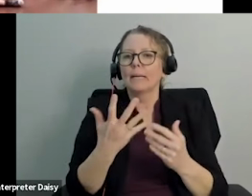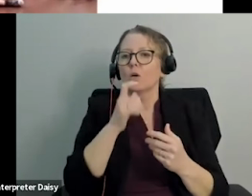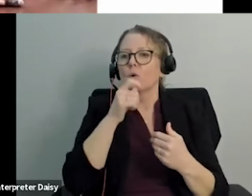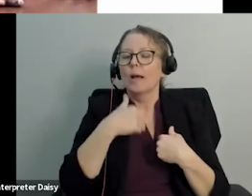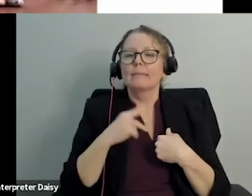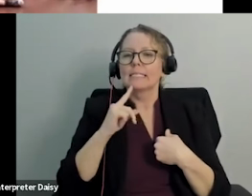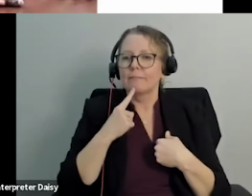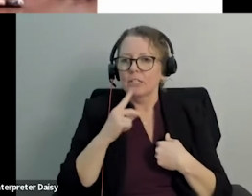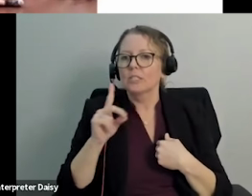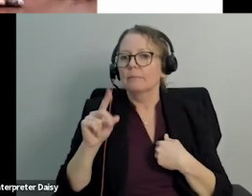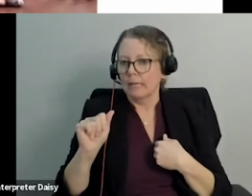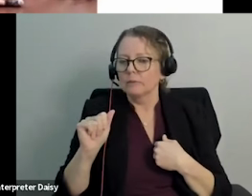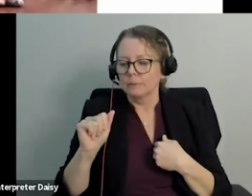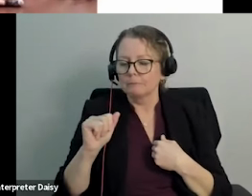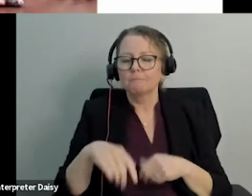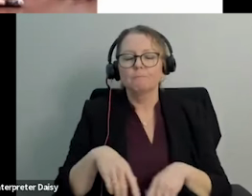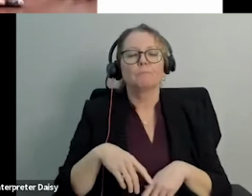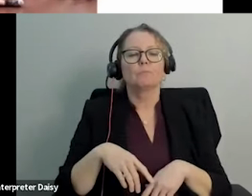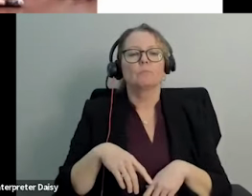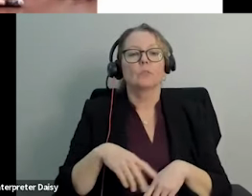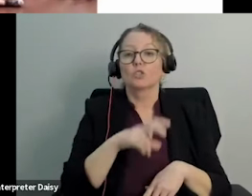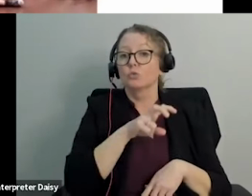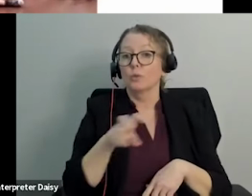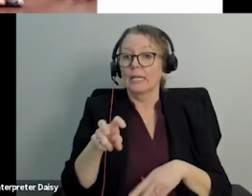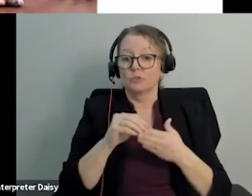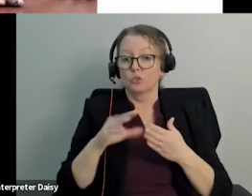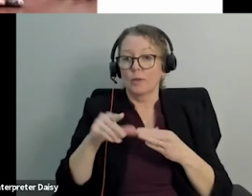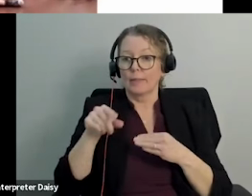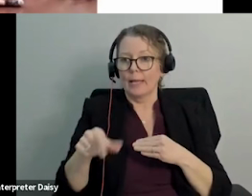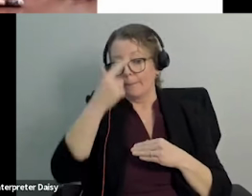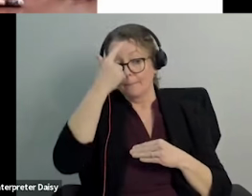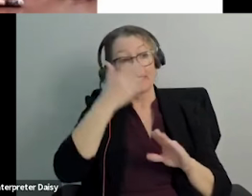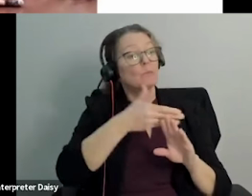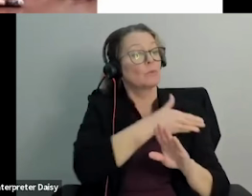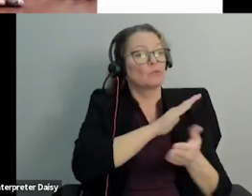Most students at Harris-Hillman were transferred here because their previous school placement was not equipped